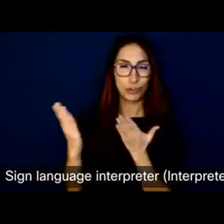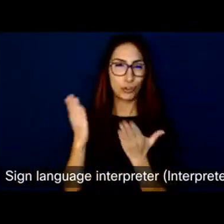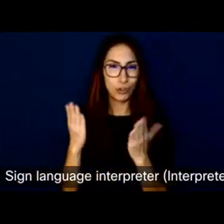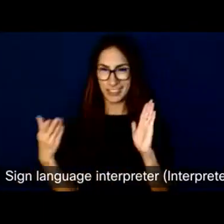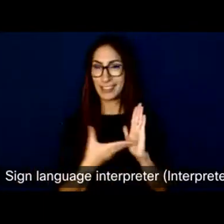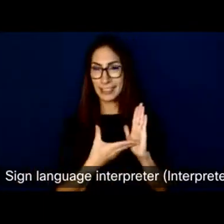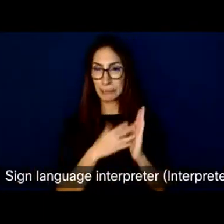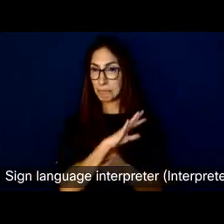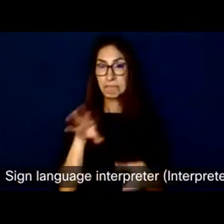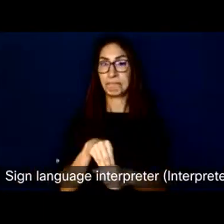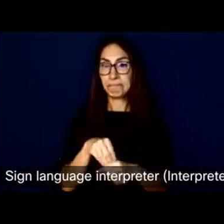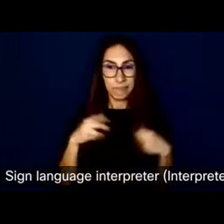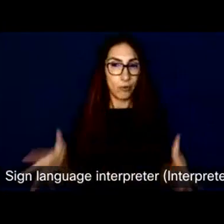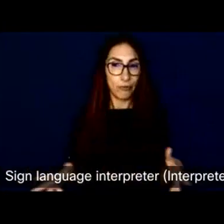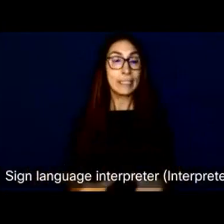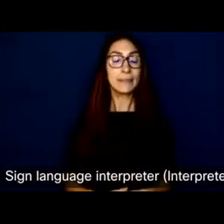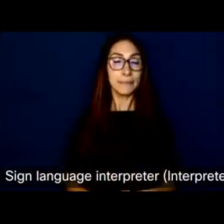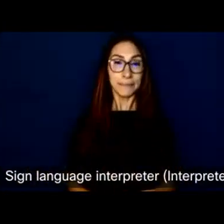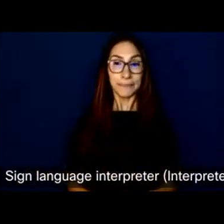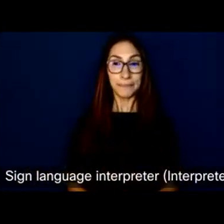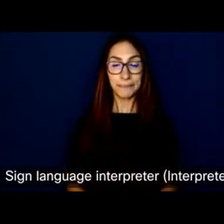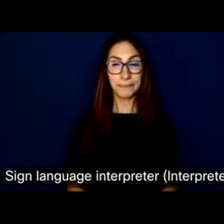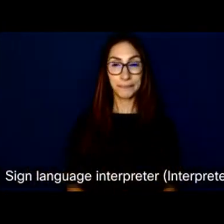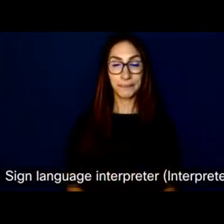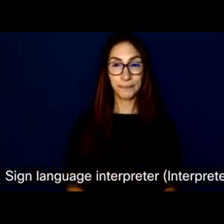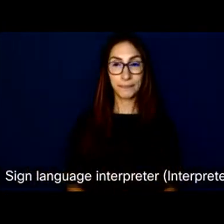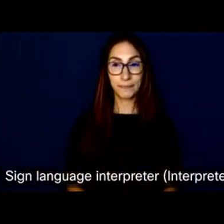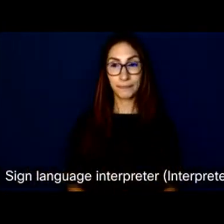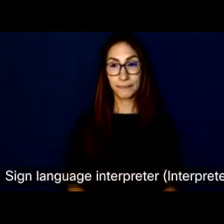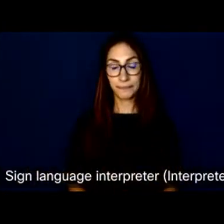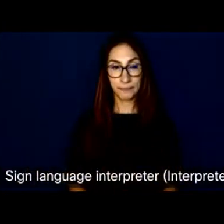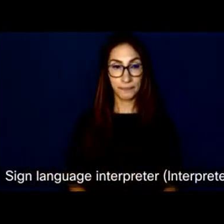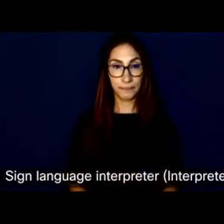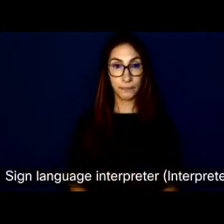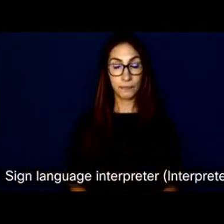another way to just make sure that, you know, folks feel